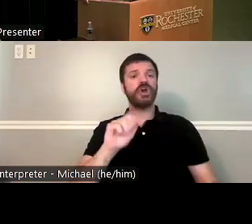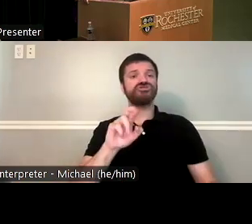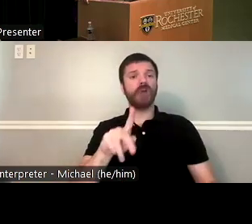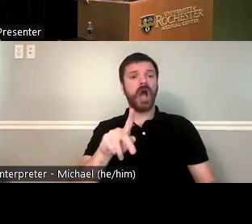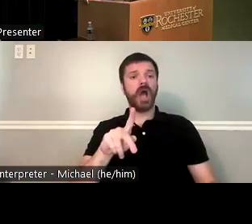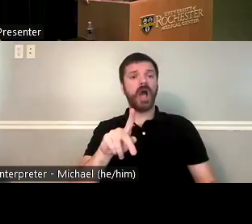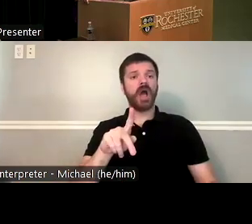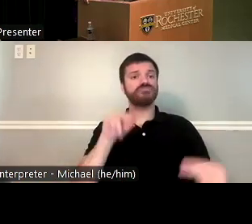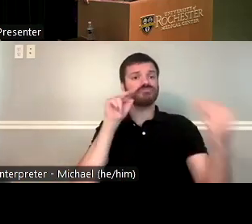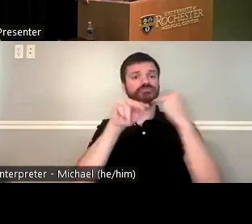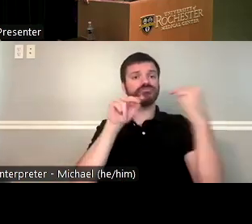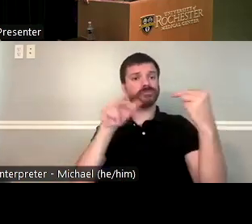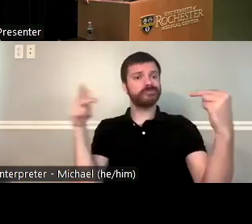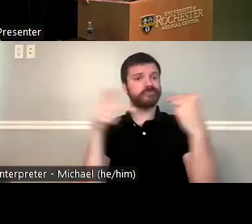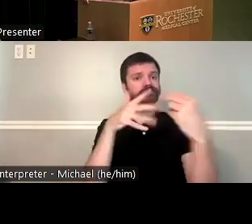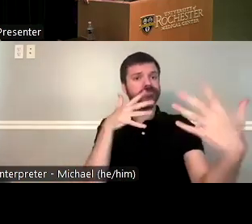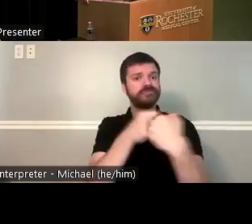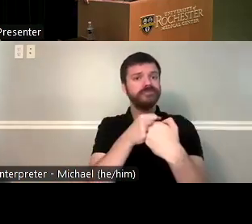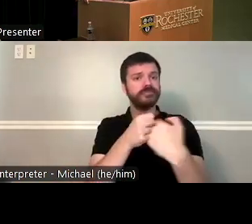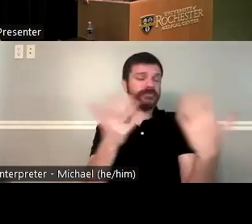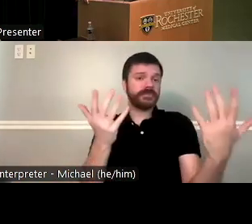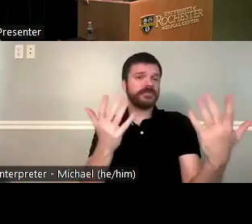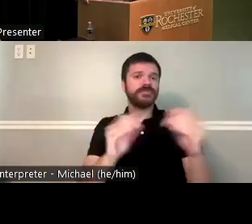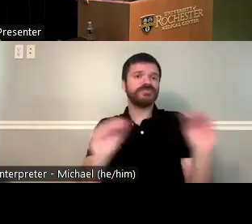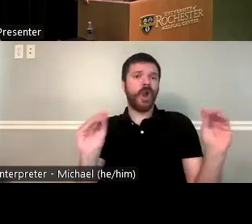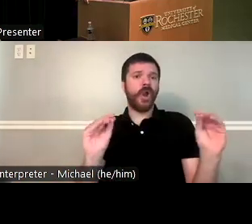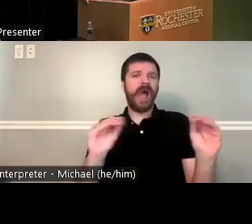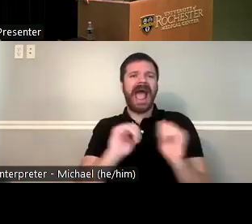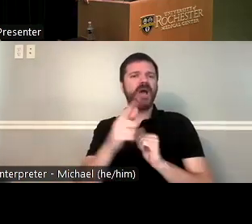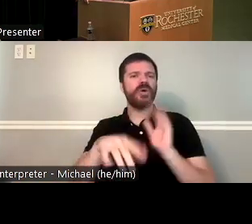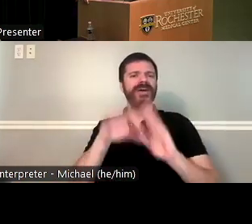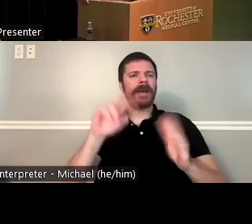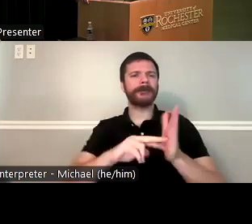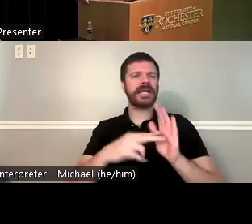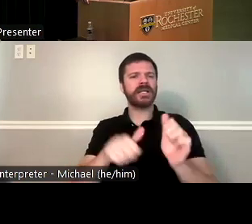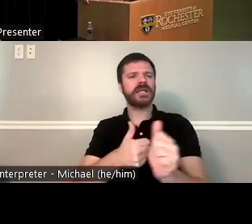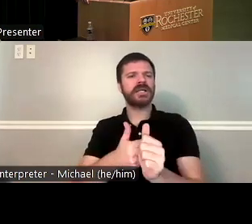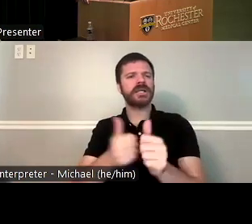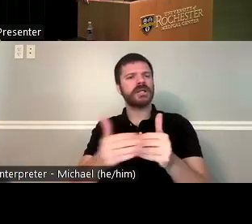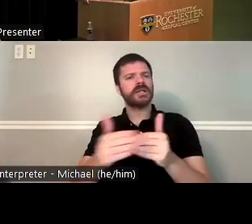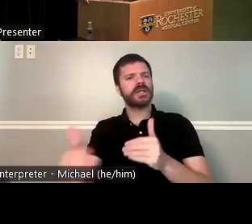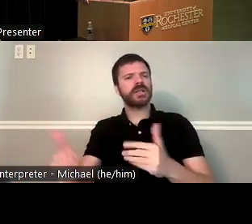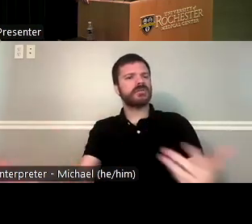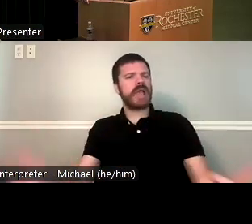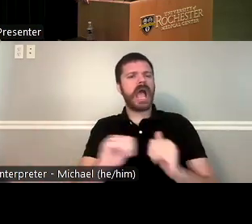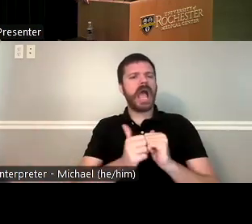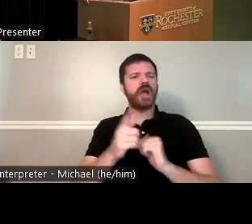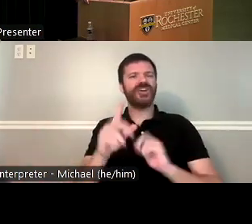hit the car road head on how do you find meaning in going forward how do you make meaning out of